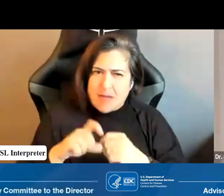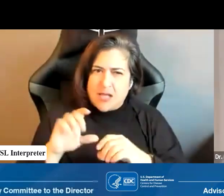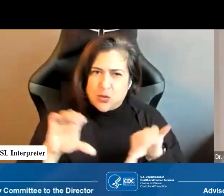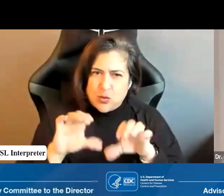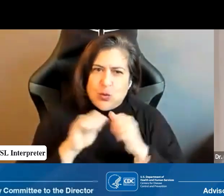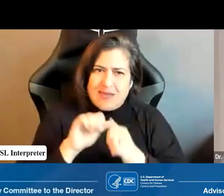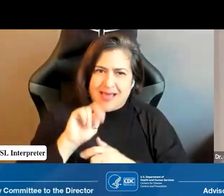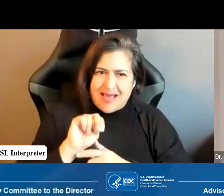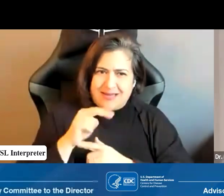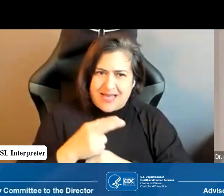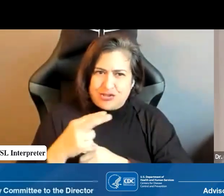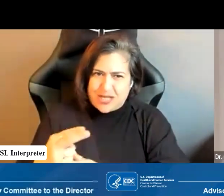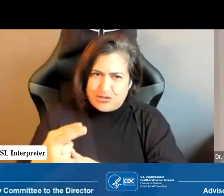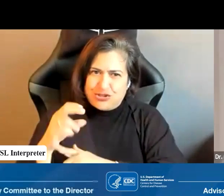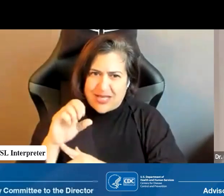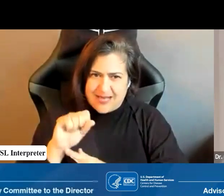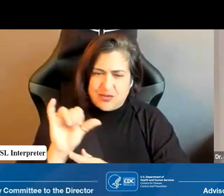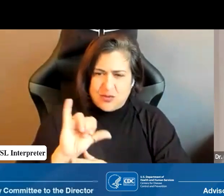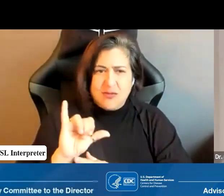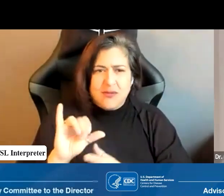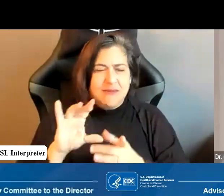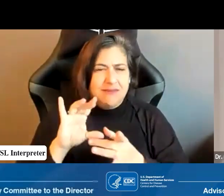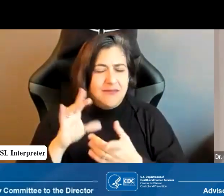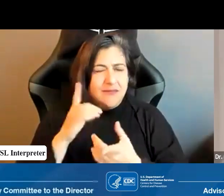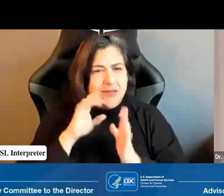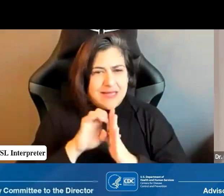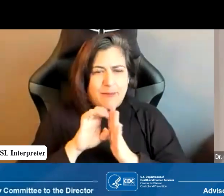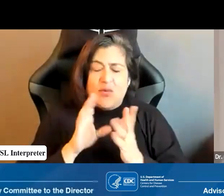You know, we have on the behavioral health side, I think there's really strong relationships,